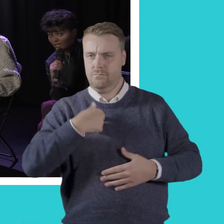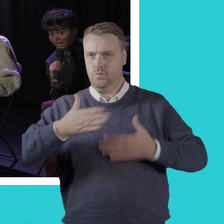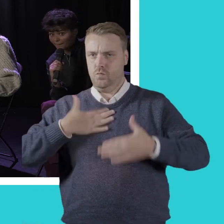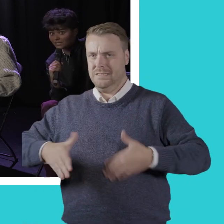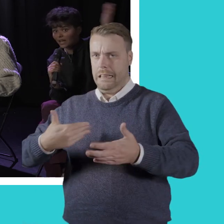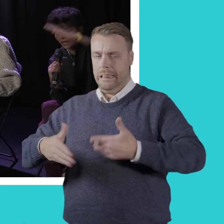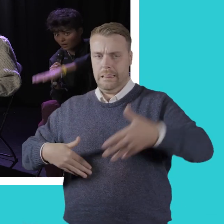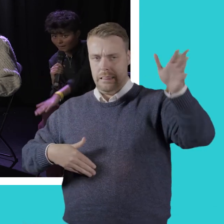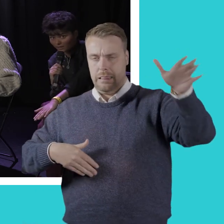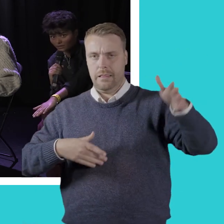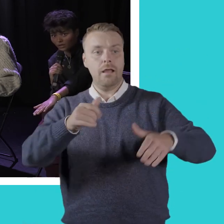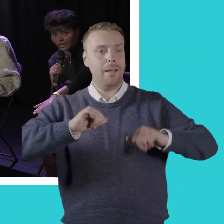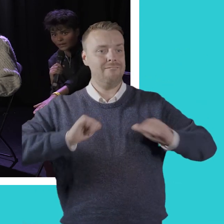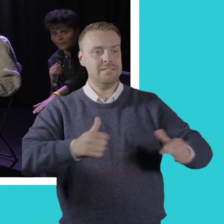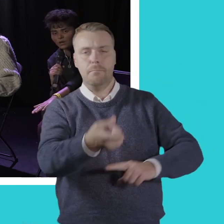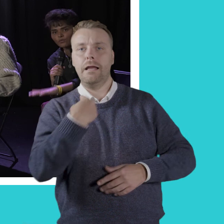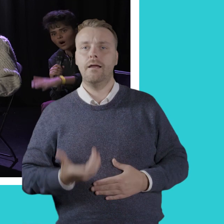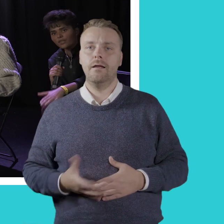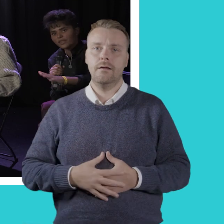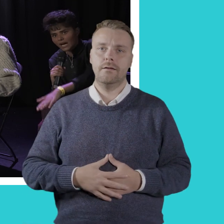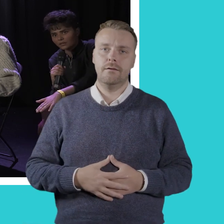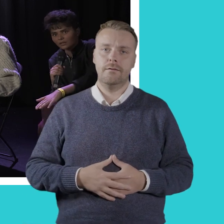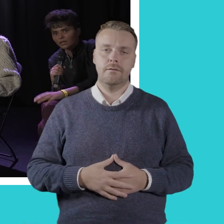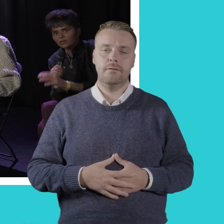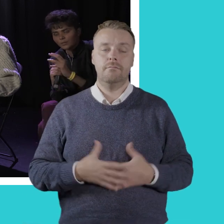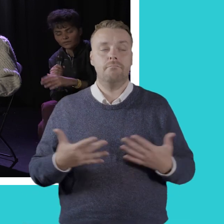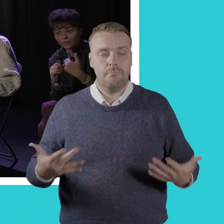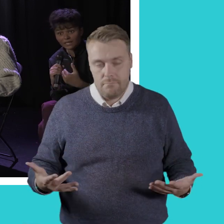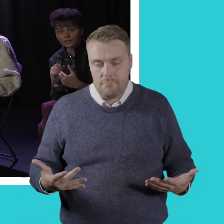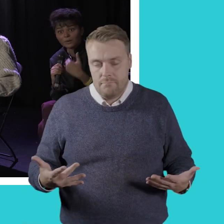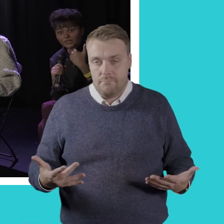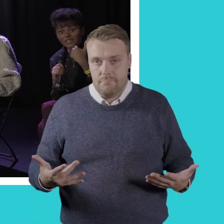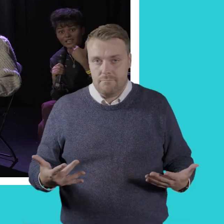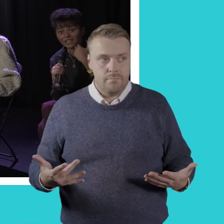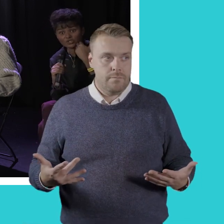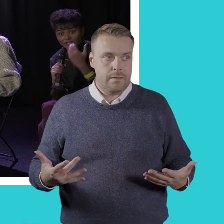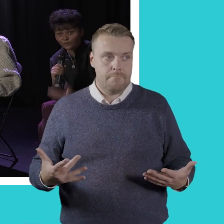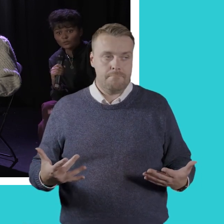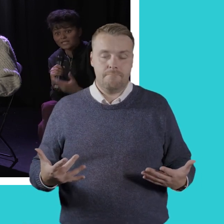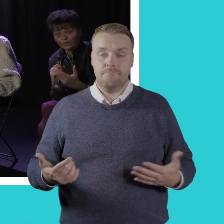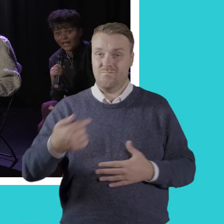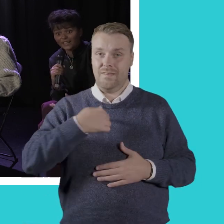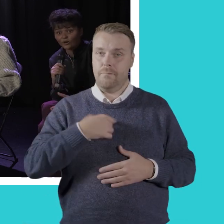it get better and then come back okay. Rather than the to me the most transformative way